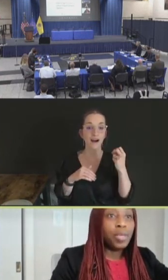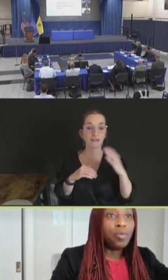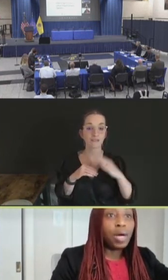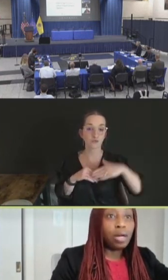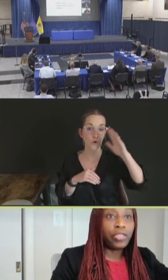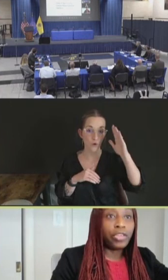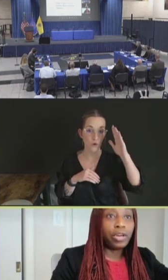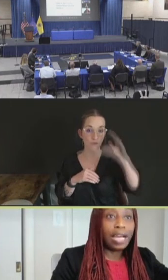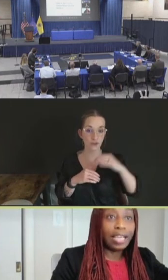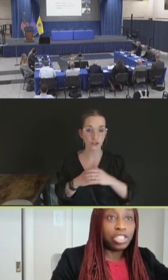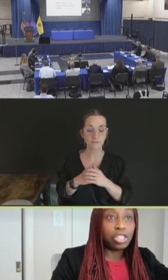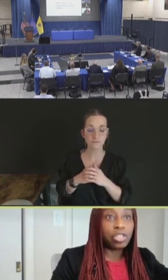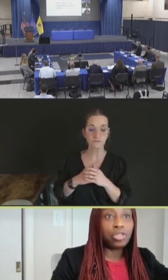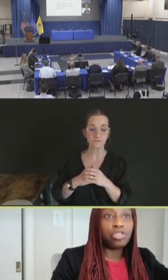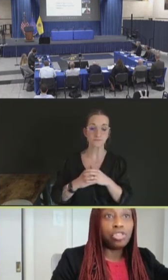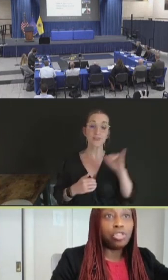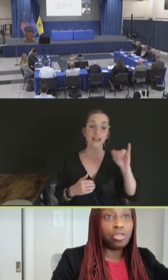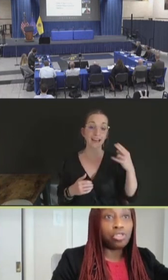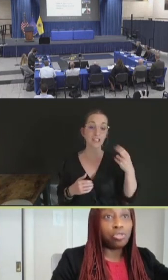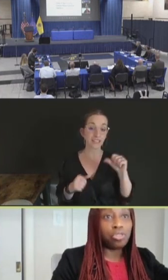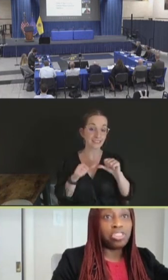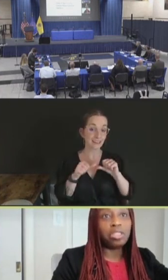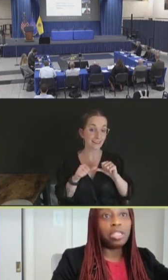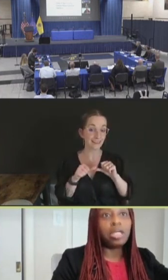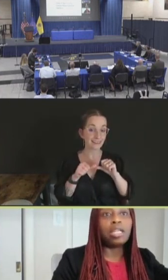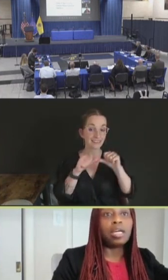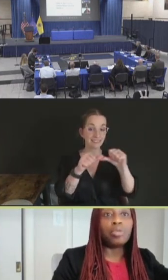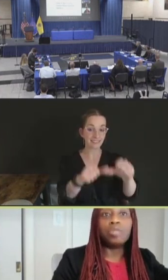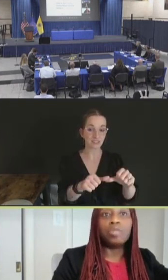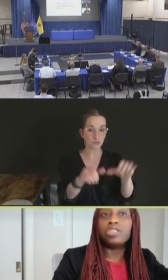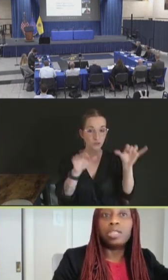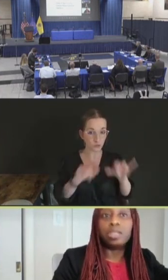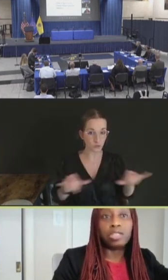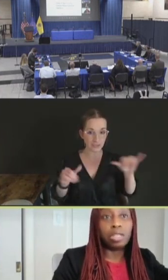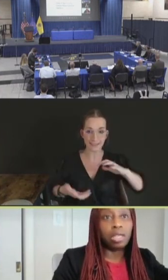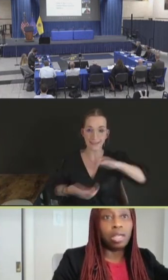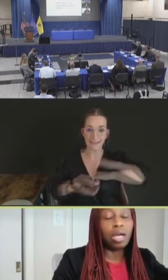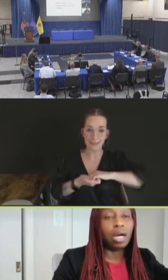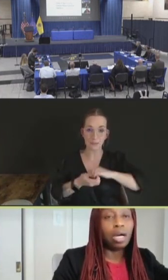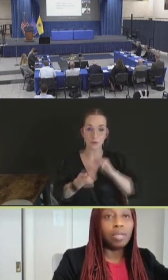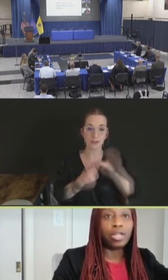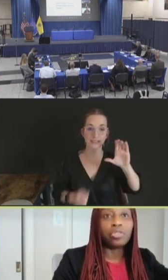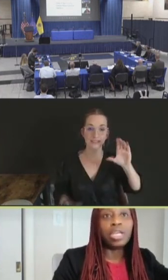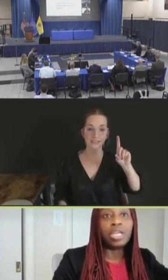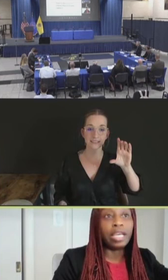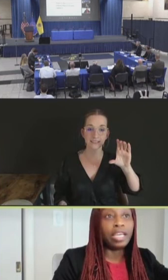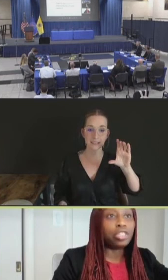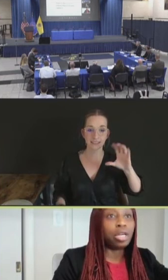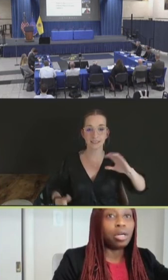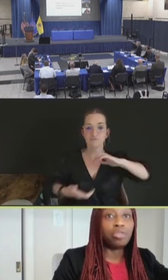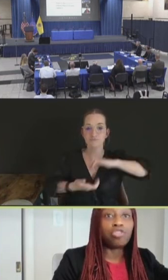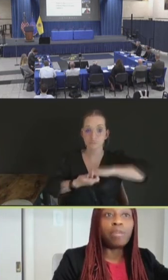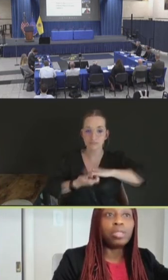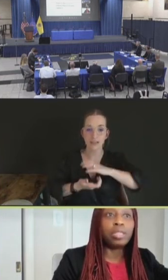Meanwhile, the IHS continues to routinely collaborate with CDC and also engage tribal